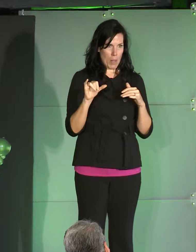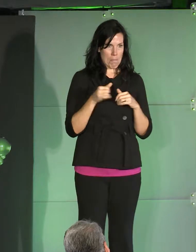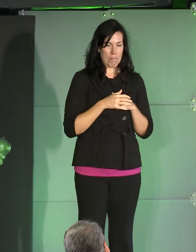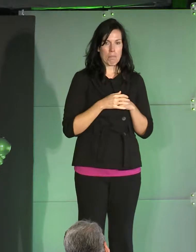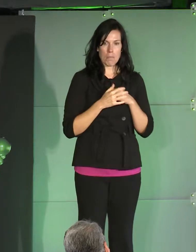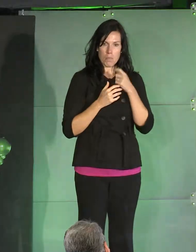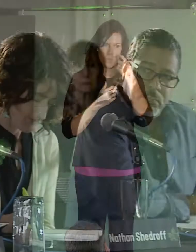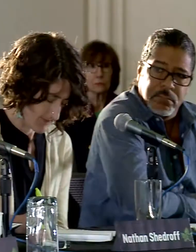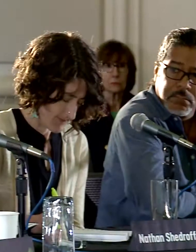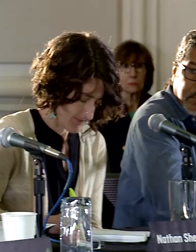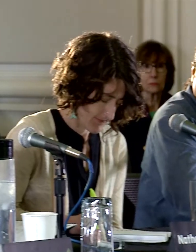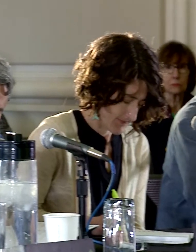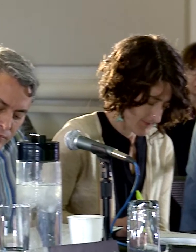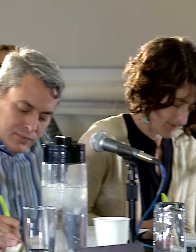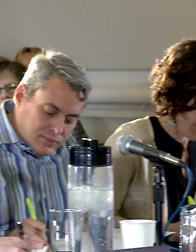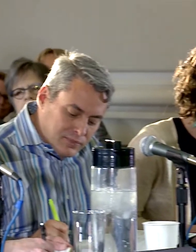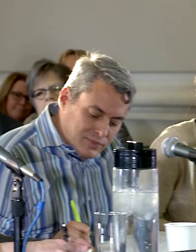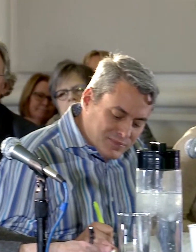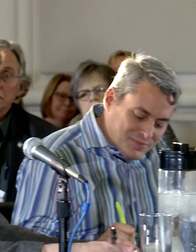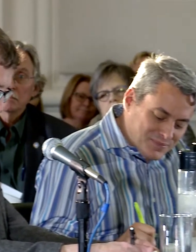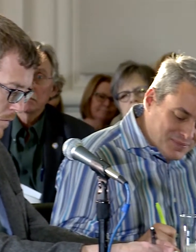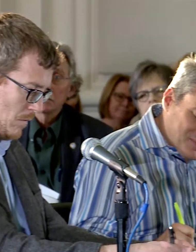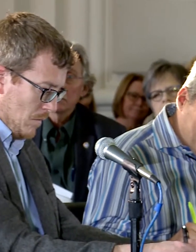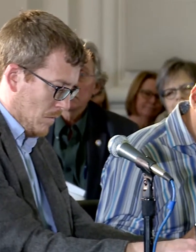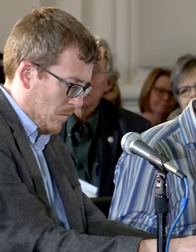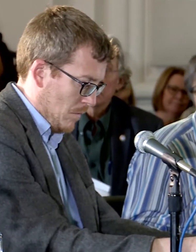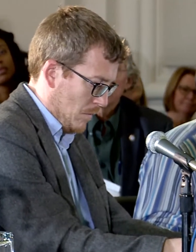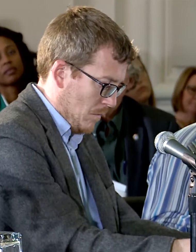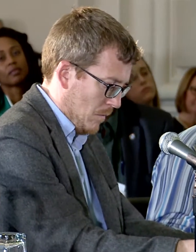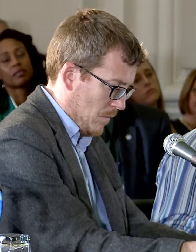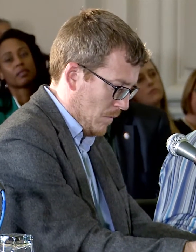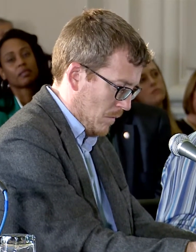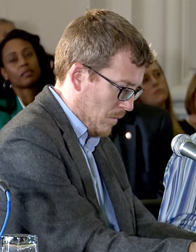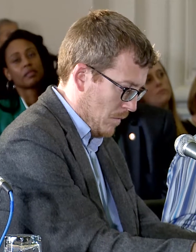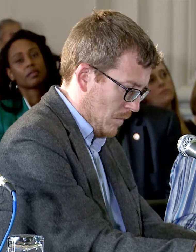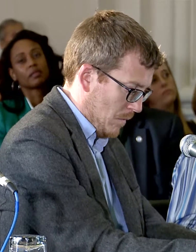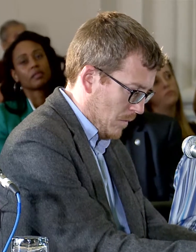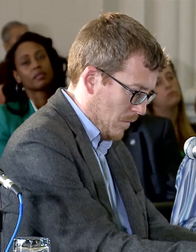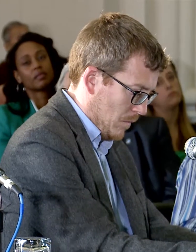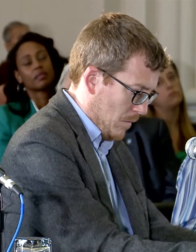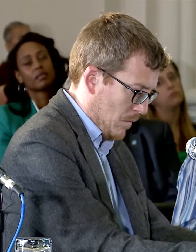I just want to say I appreciate your presentation. It was succinct, clear.